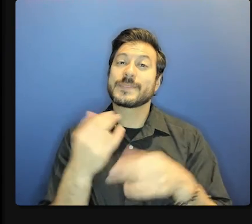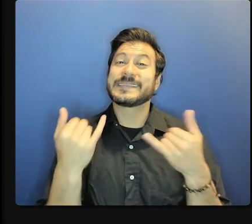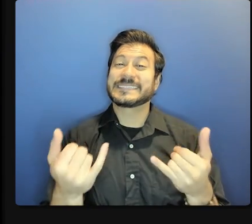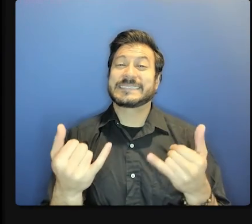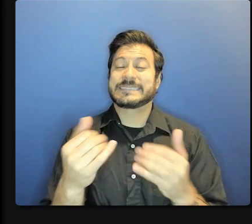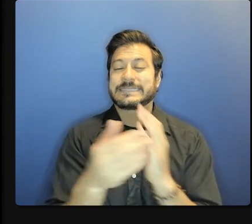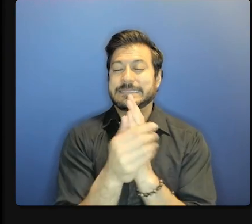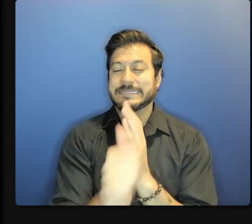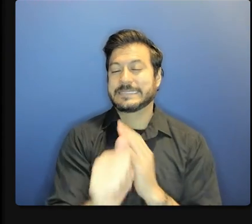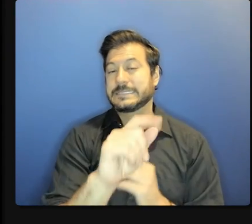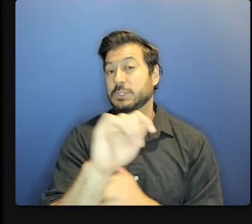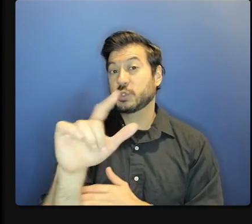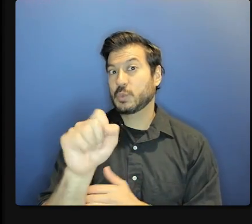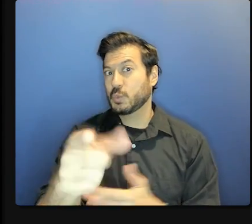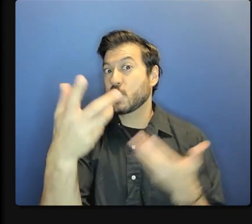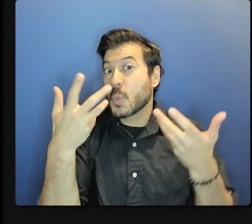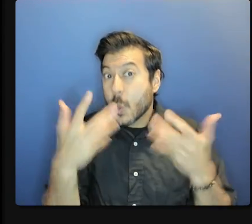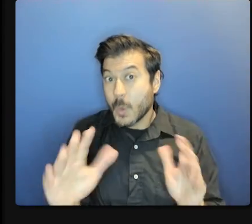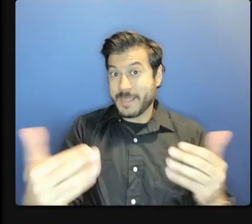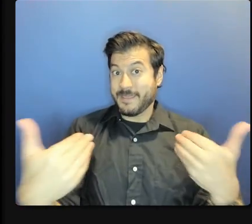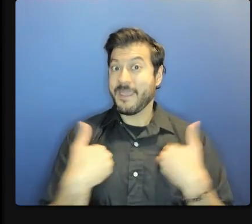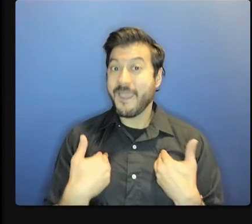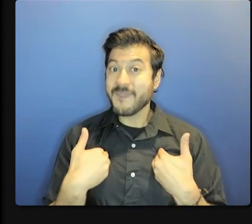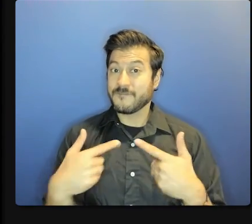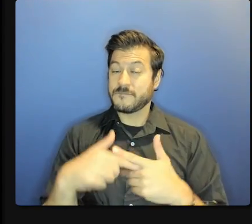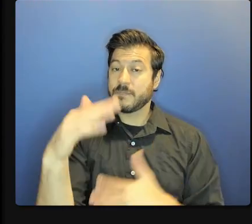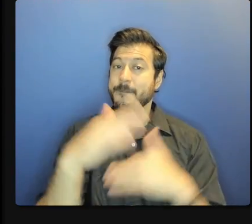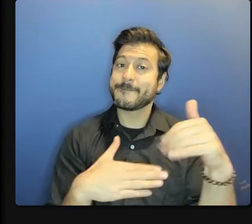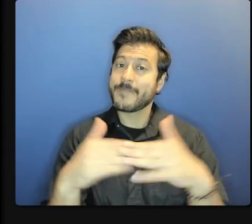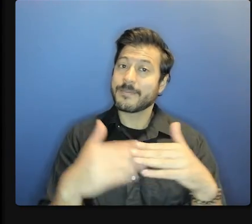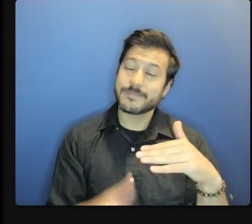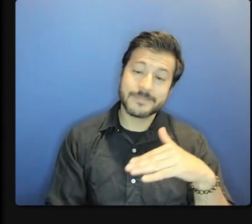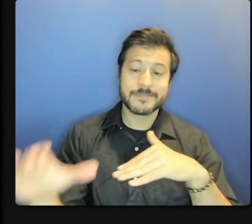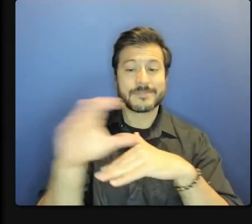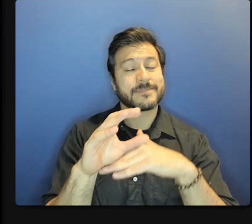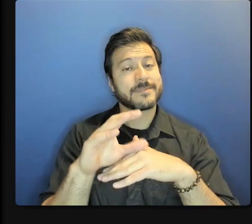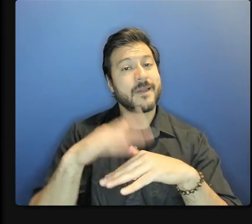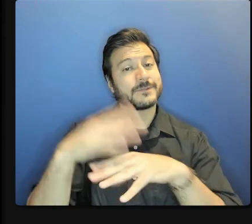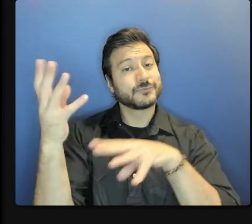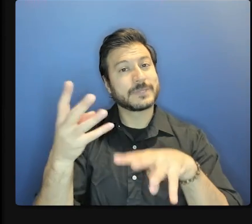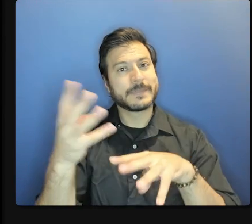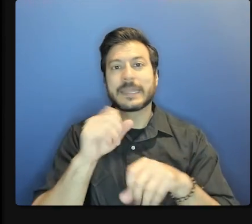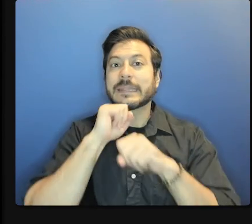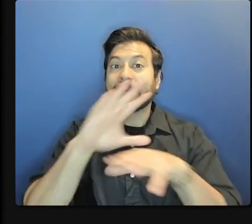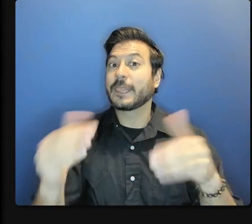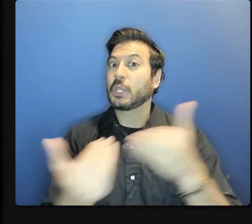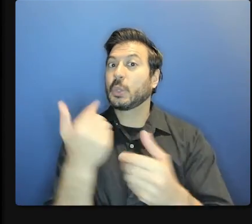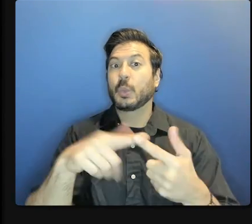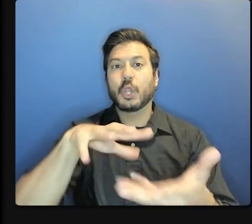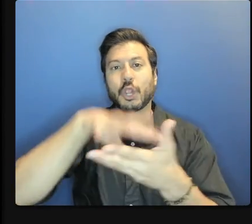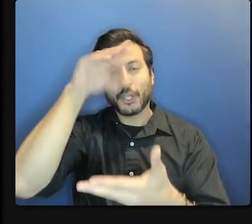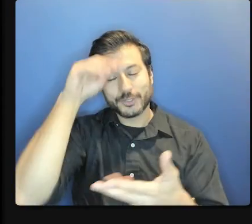Leverage the existing skills and tools that you already have to build on this platform. Nothing new to learn.